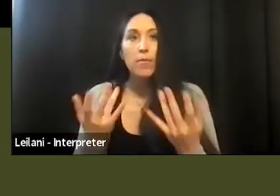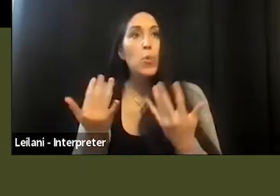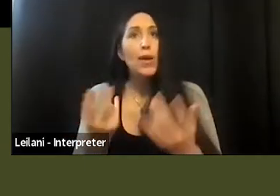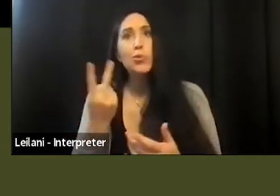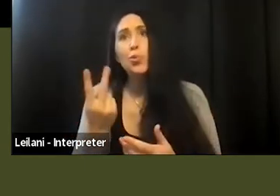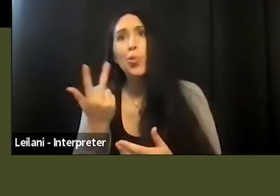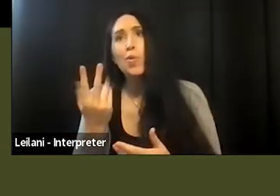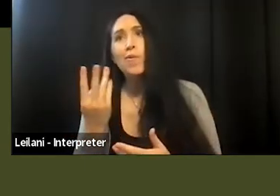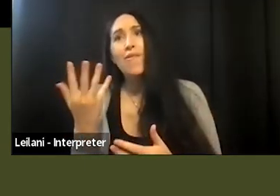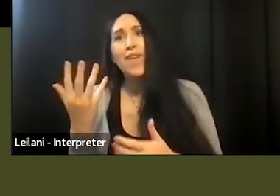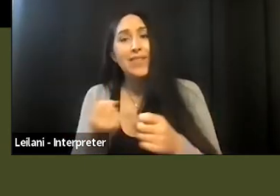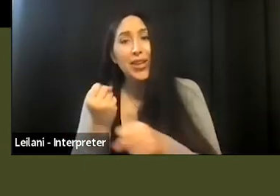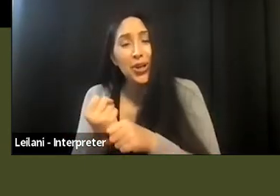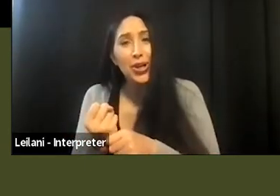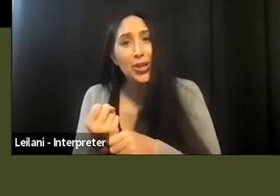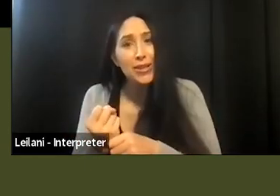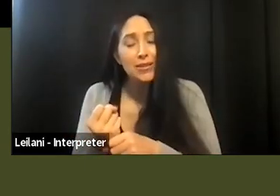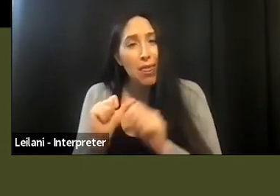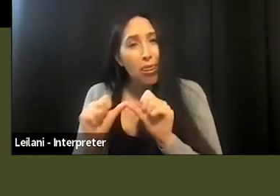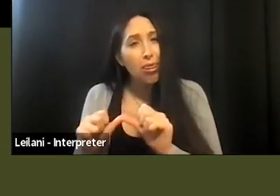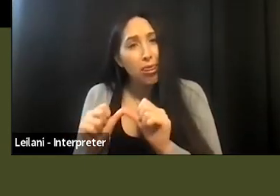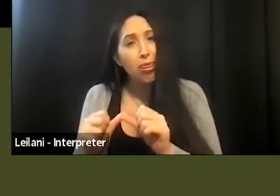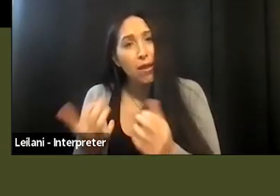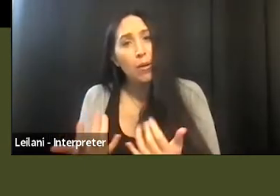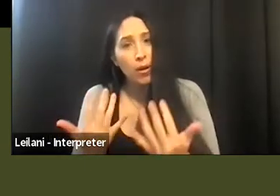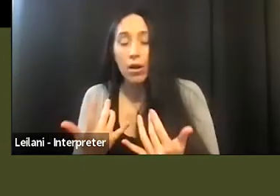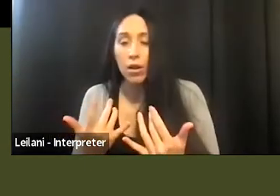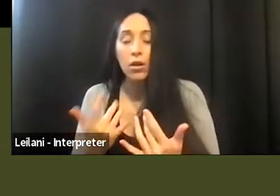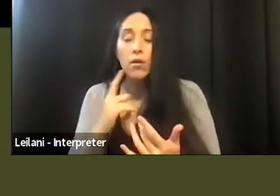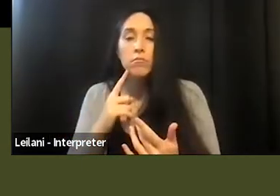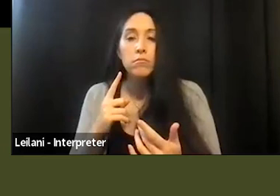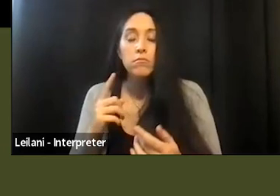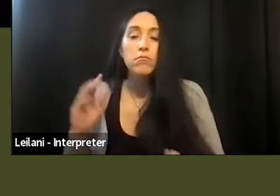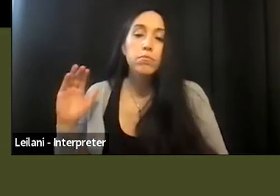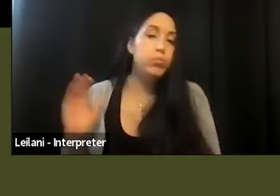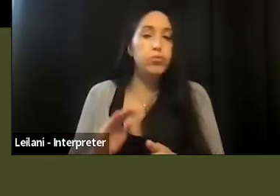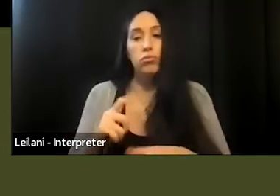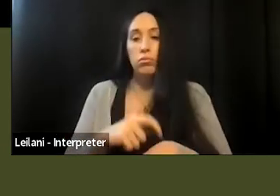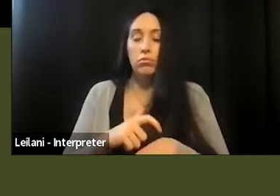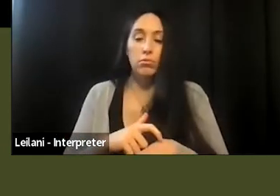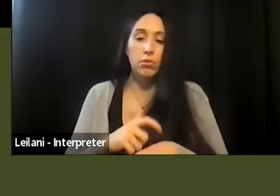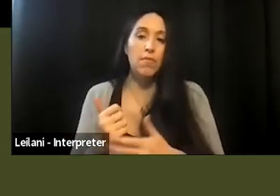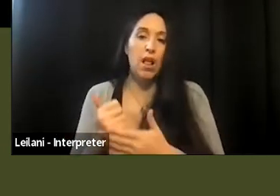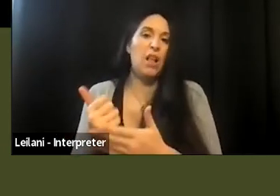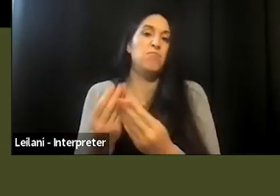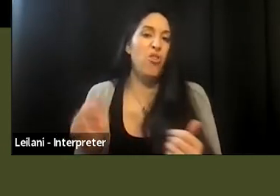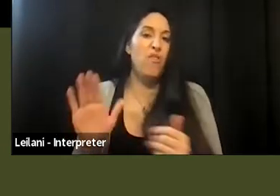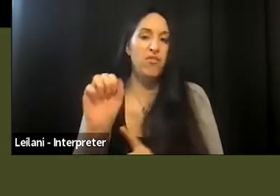they could take much more less time, you know, in order to solve their situation.